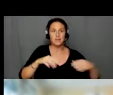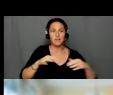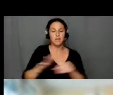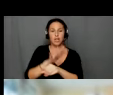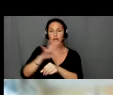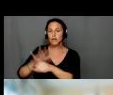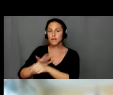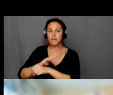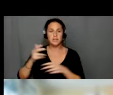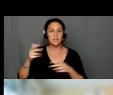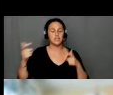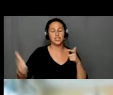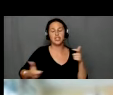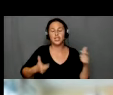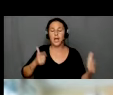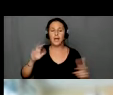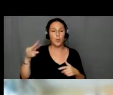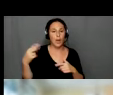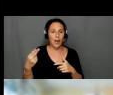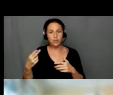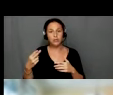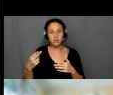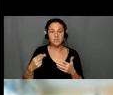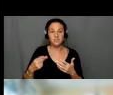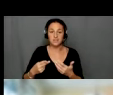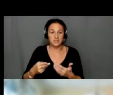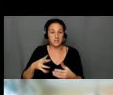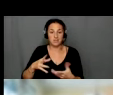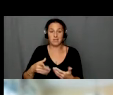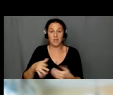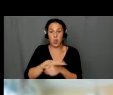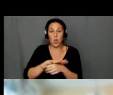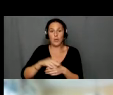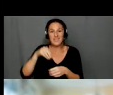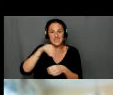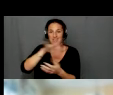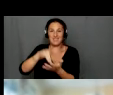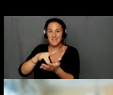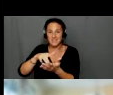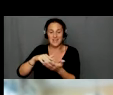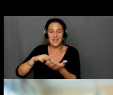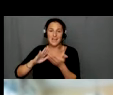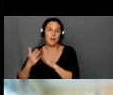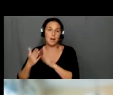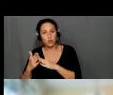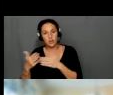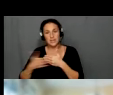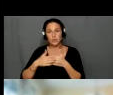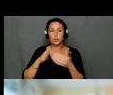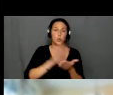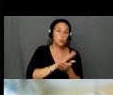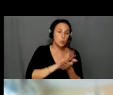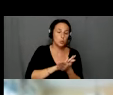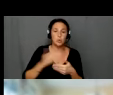filled with these giant warehouses often located in neighborhoods, by schools and around communities.